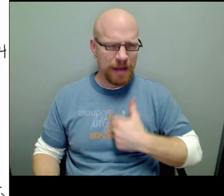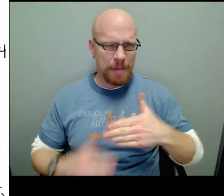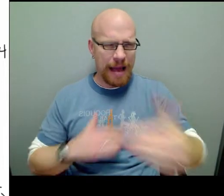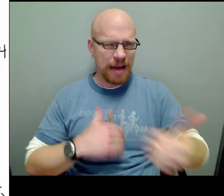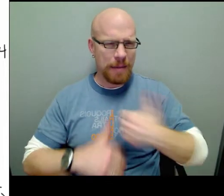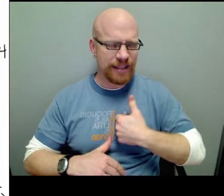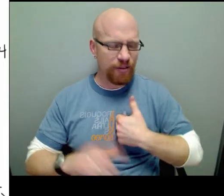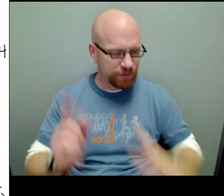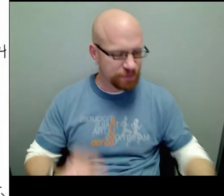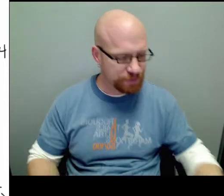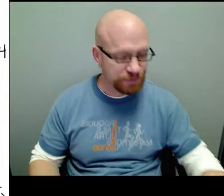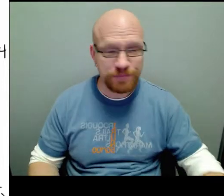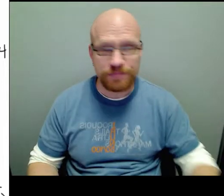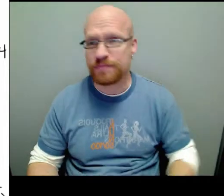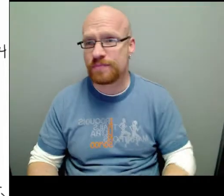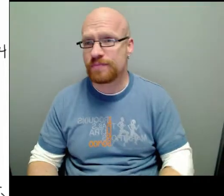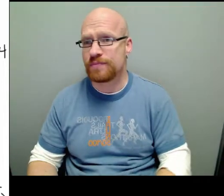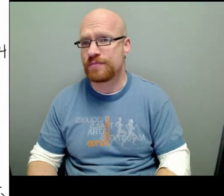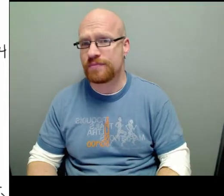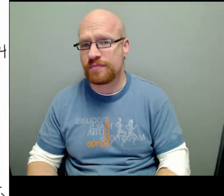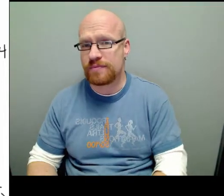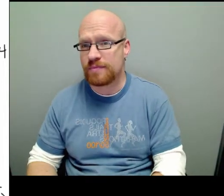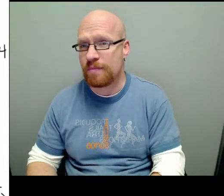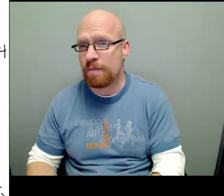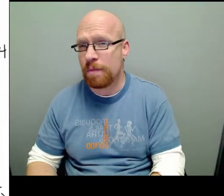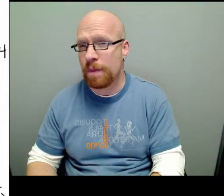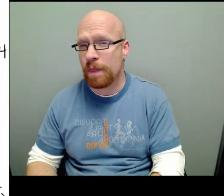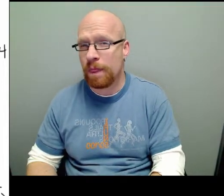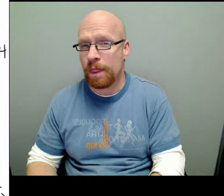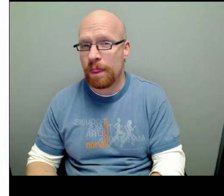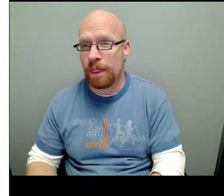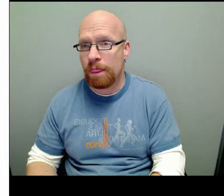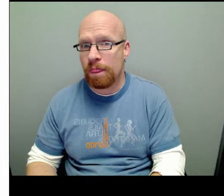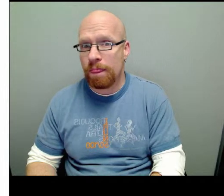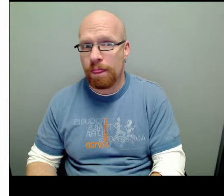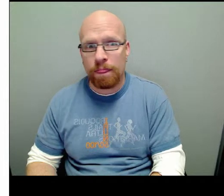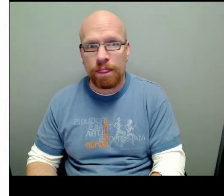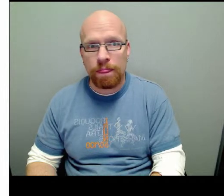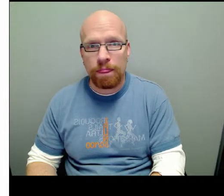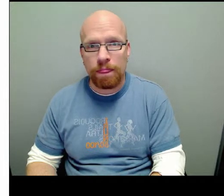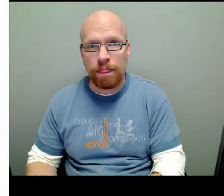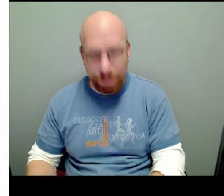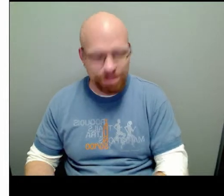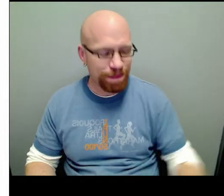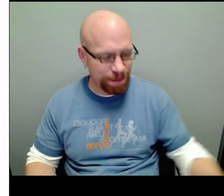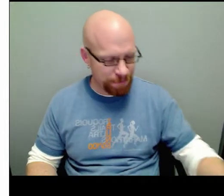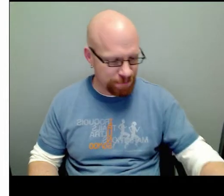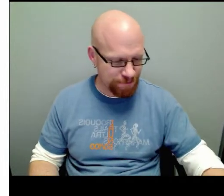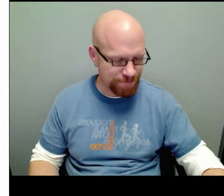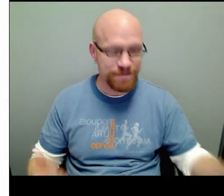I'm mad at myself. [ Background Sounds ]